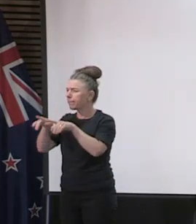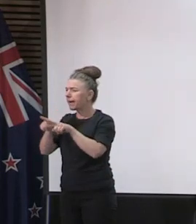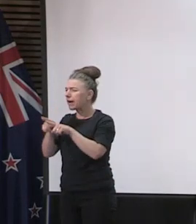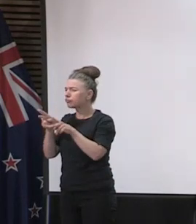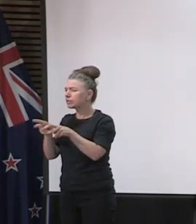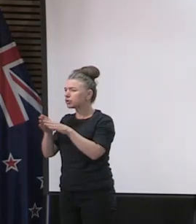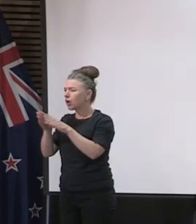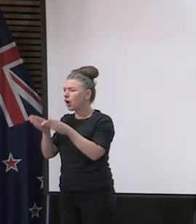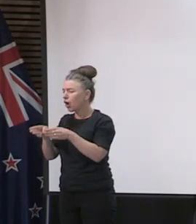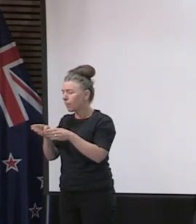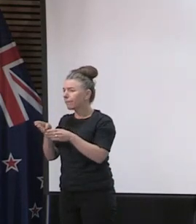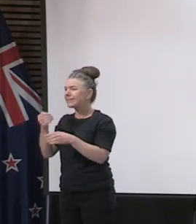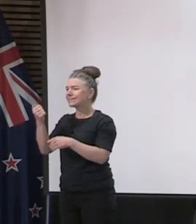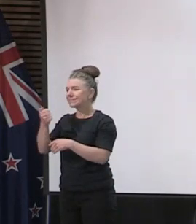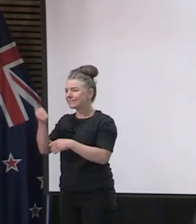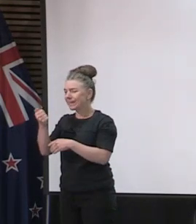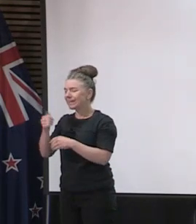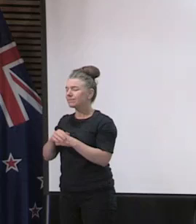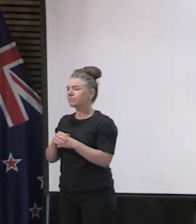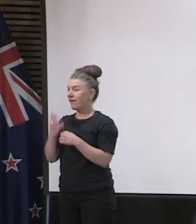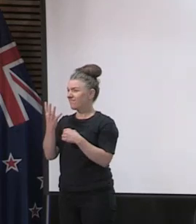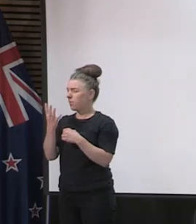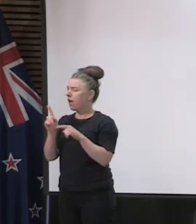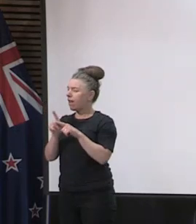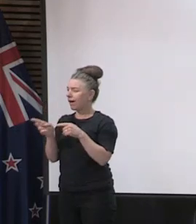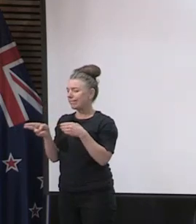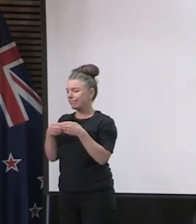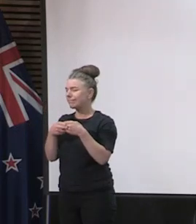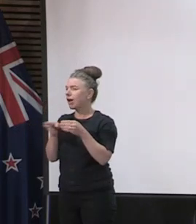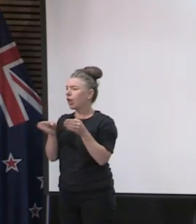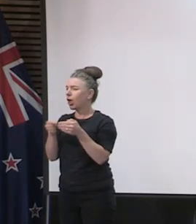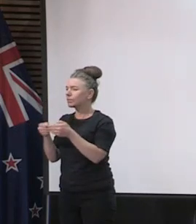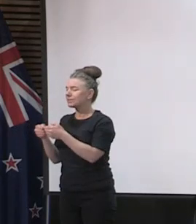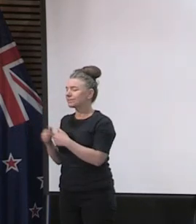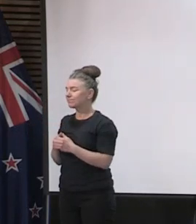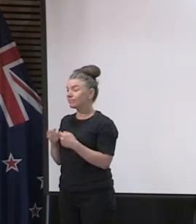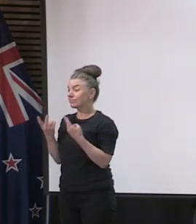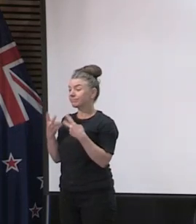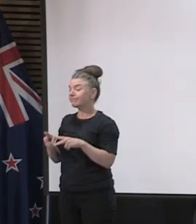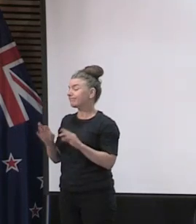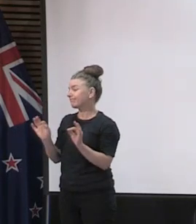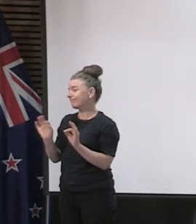16 significant clusters, four of which, as you e no, are -- as you know are closed. There are no additional deaths to